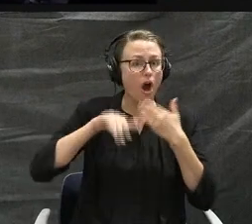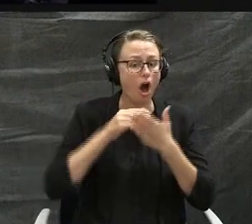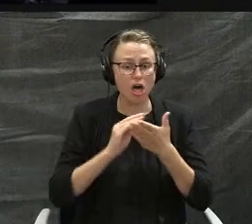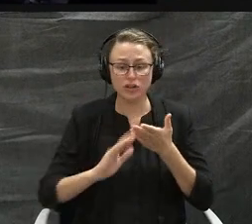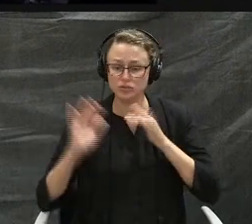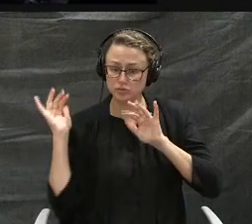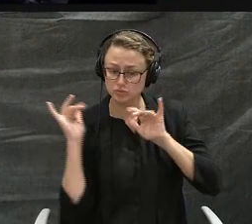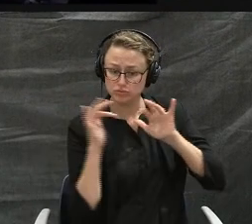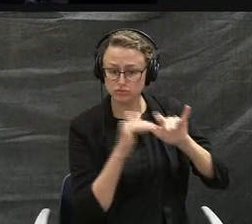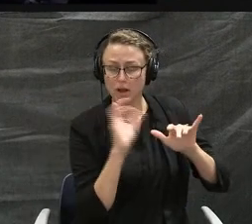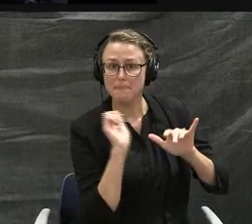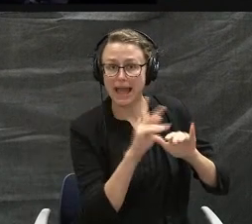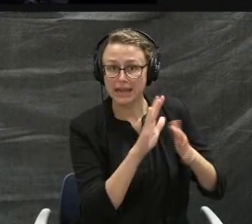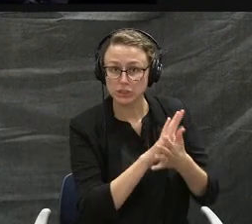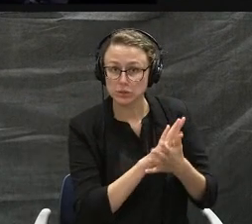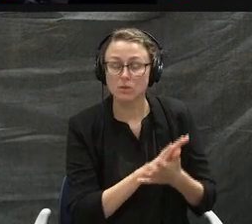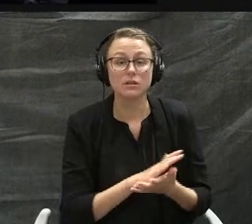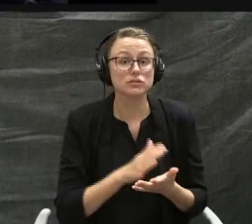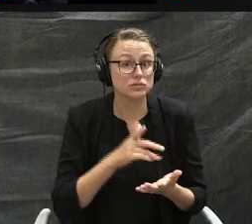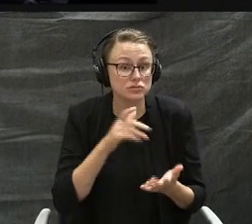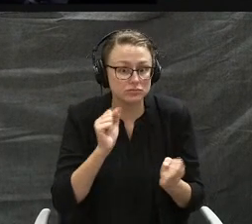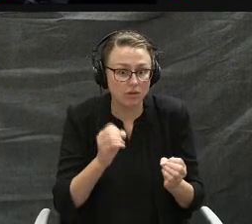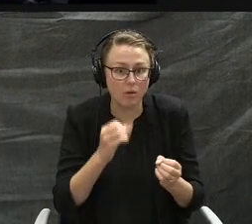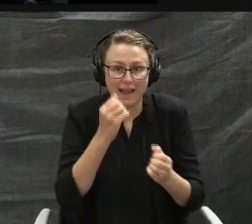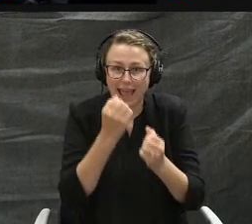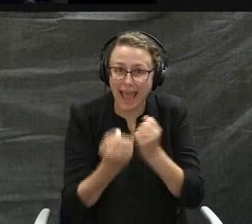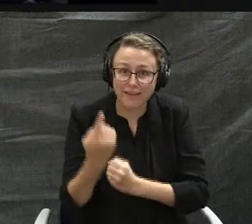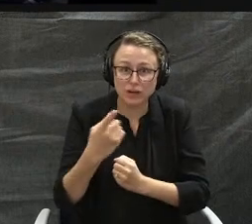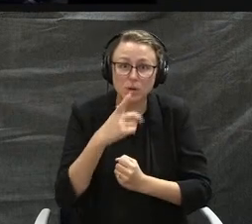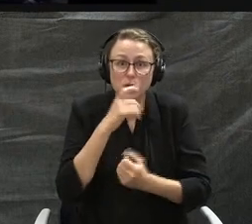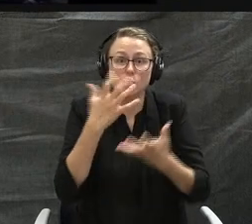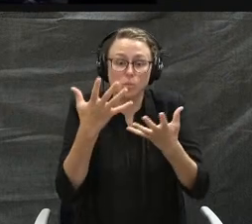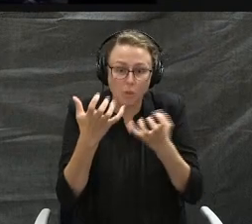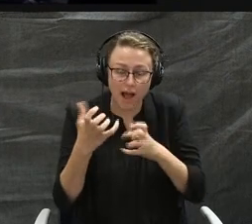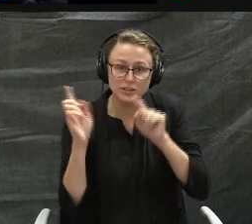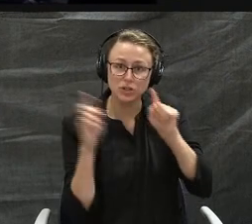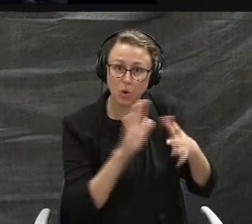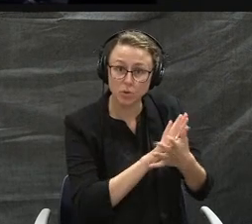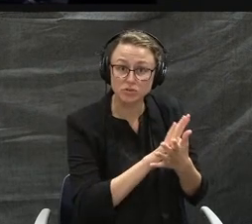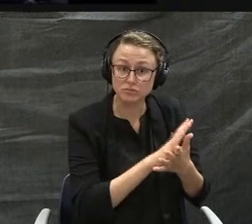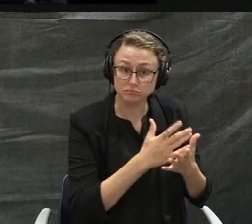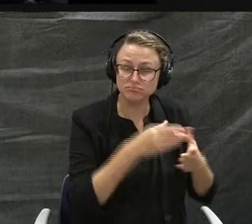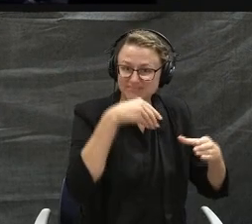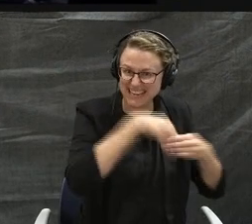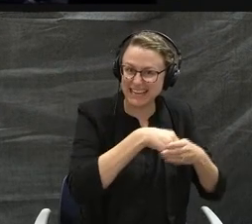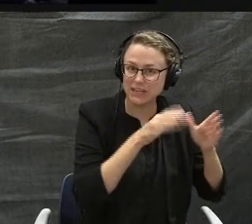school so all the students that want to be in school are in school and there is no.